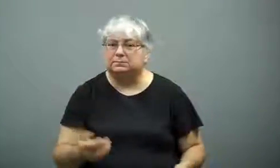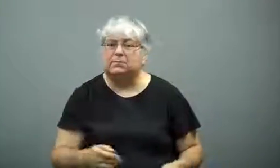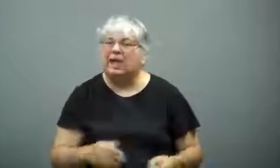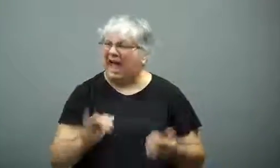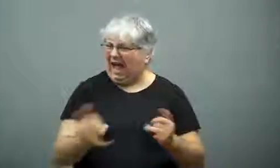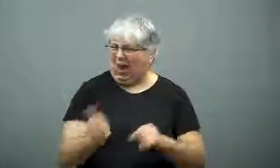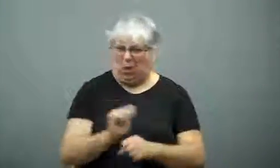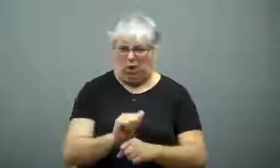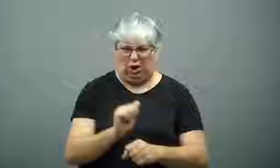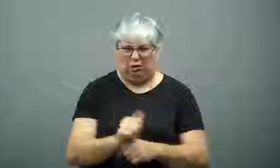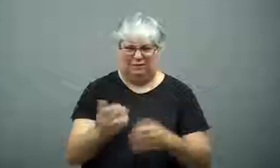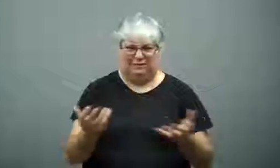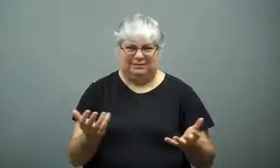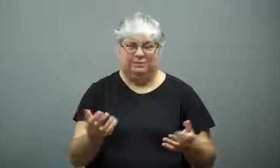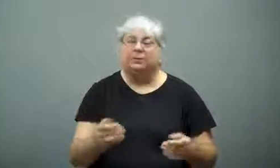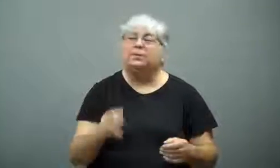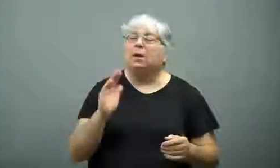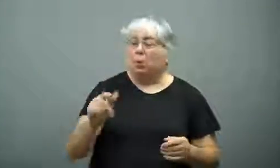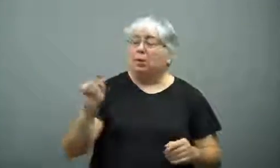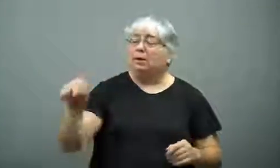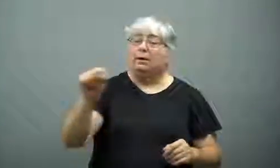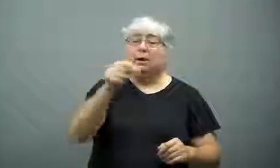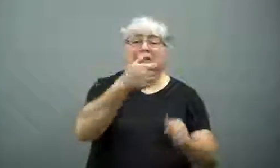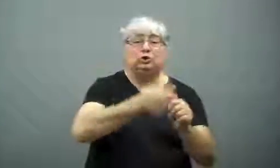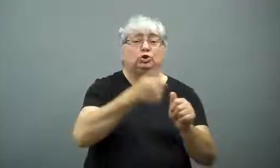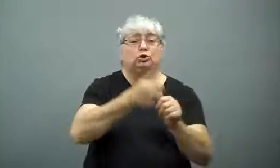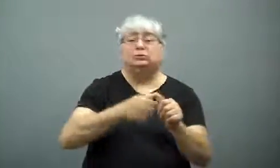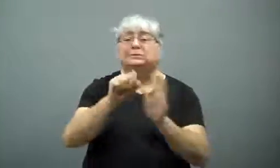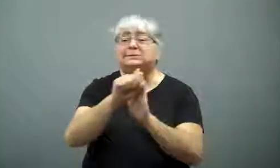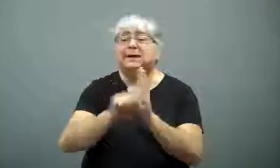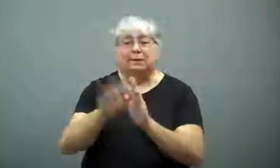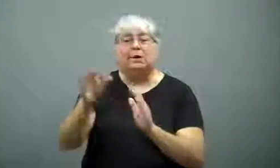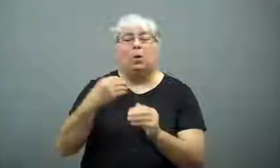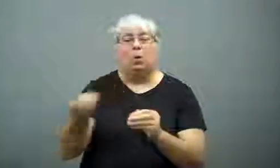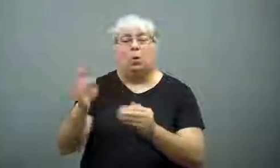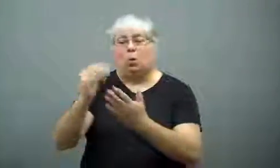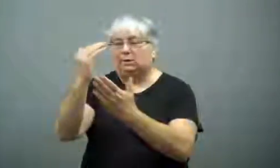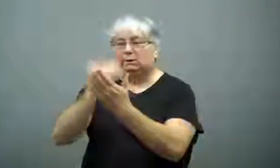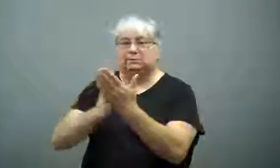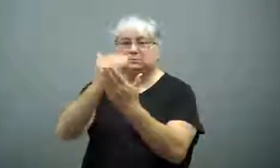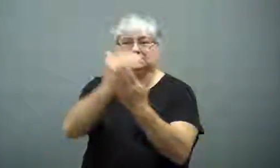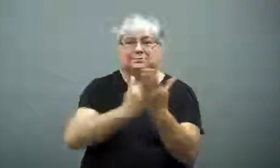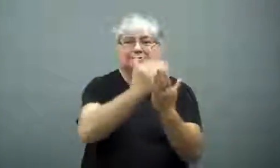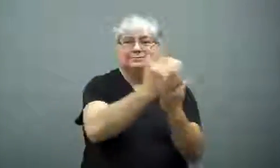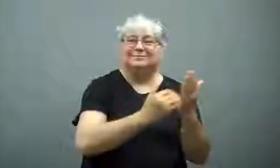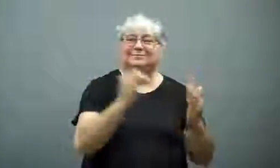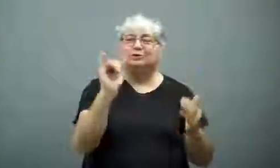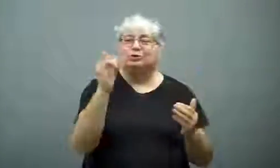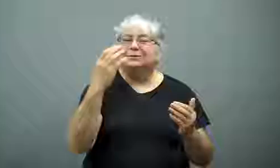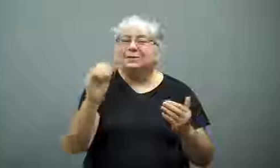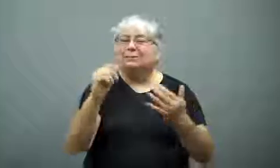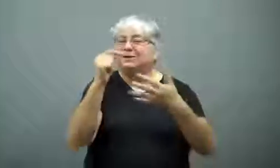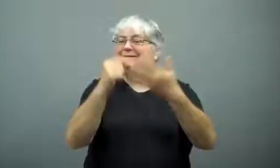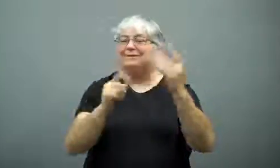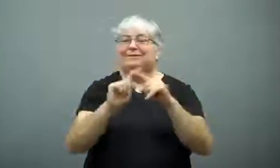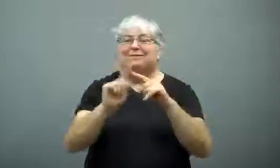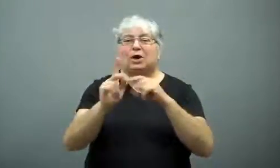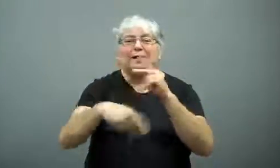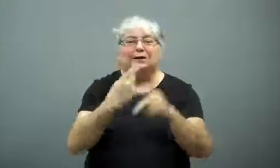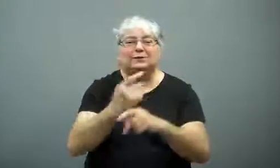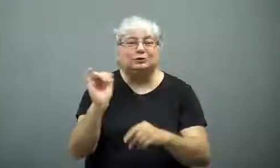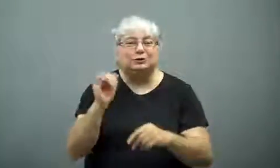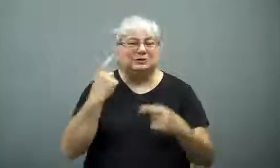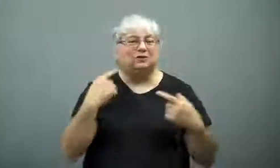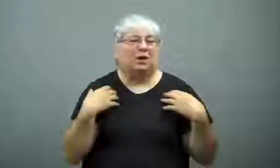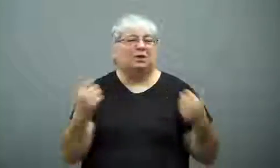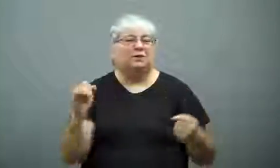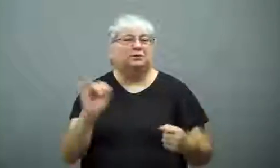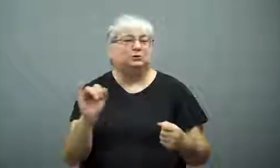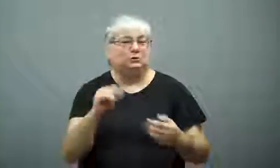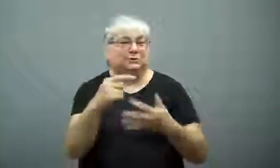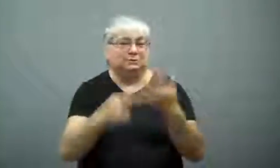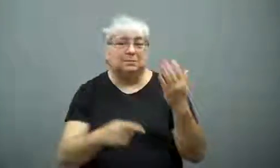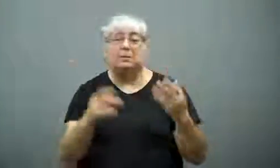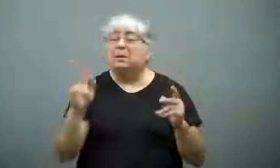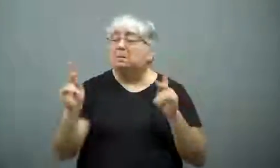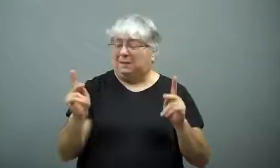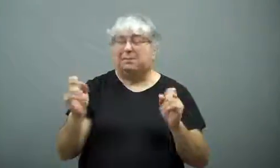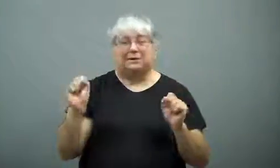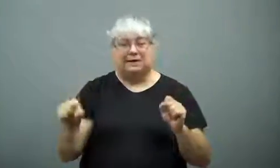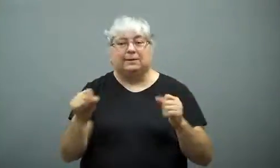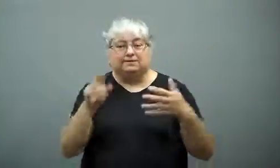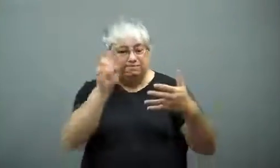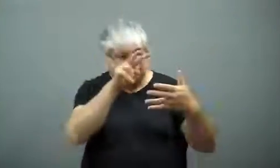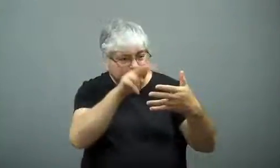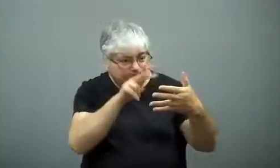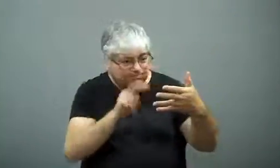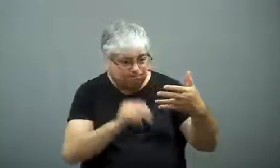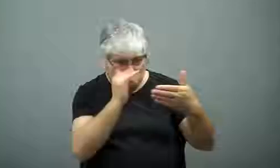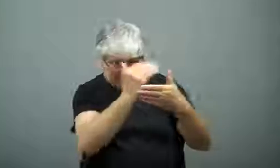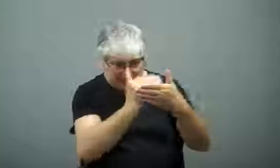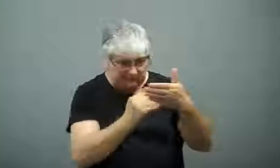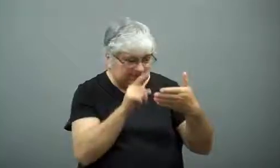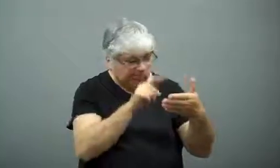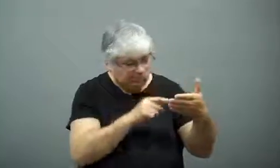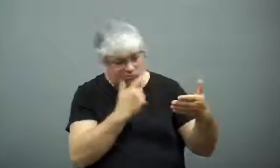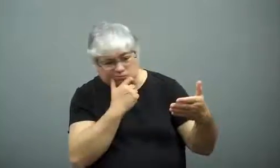Each state will have its own list of health insurance companies.